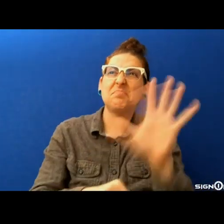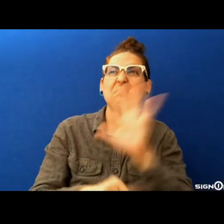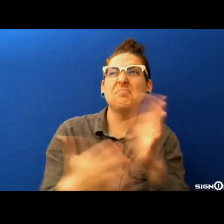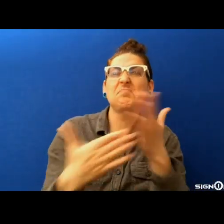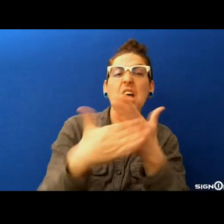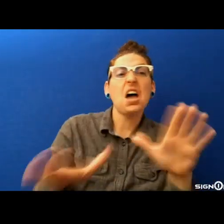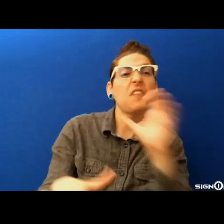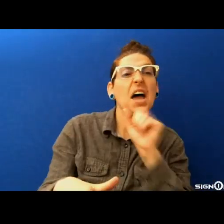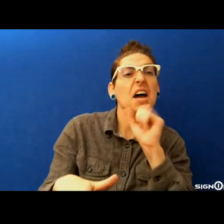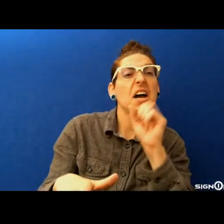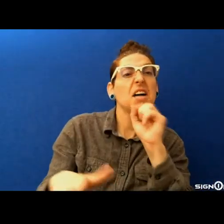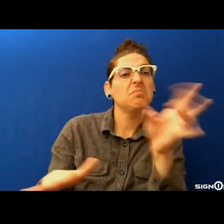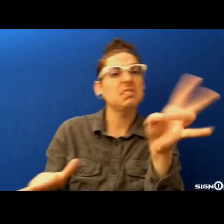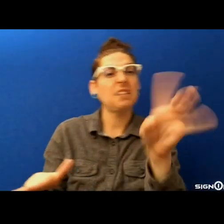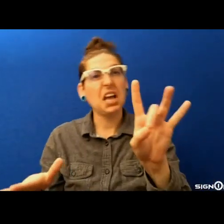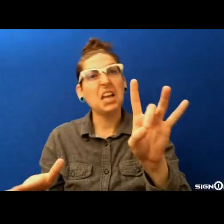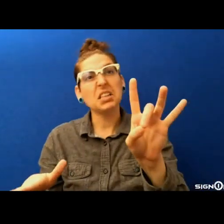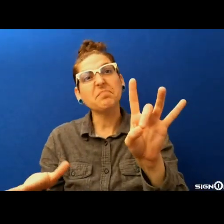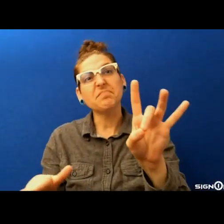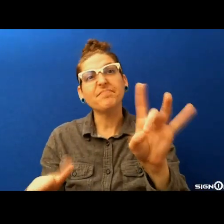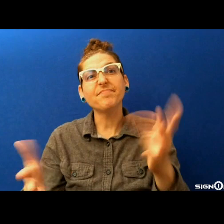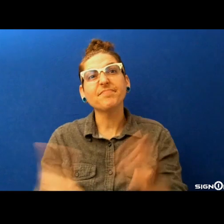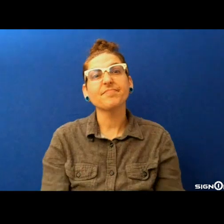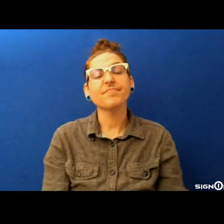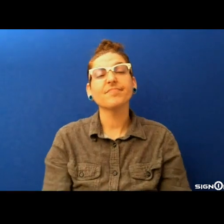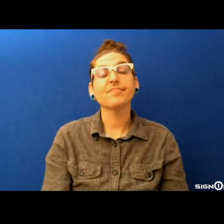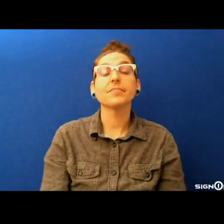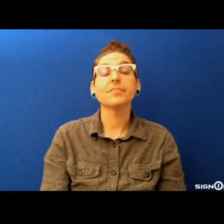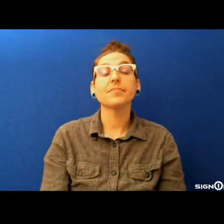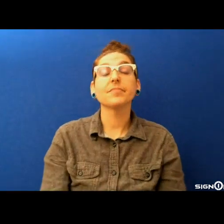coronavirus is 78.